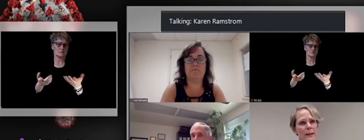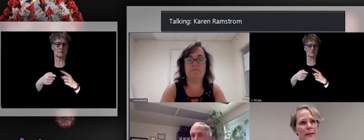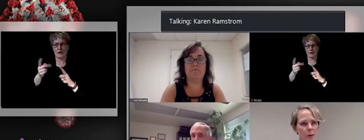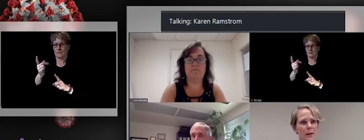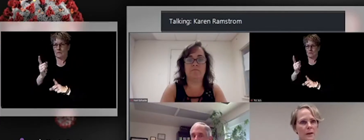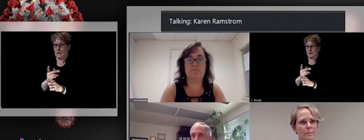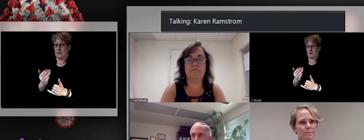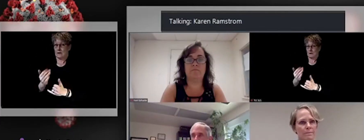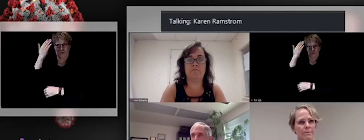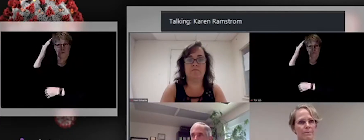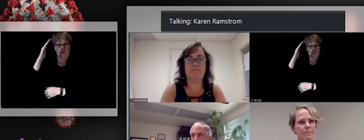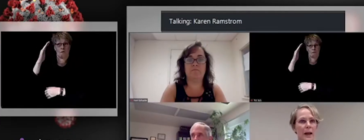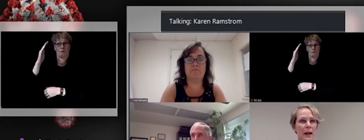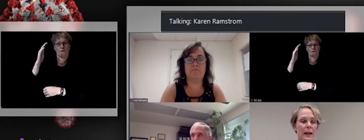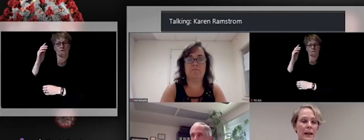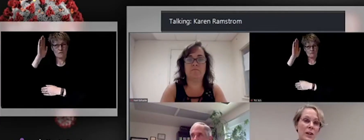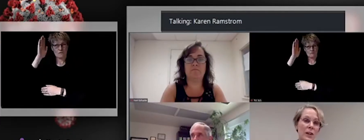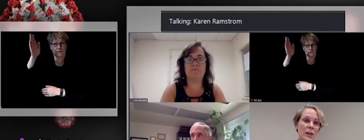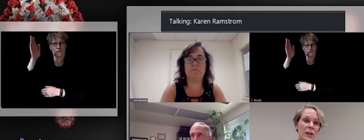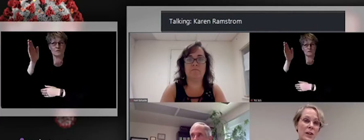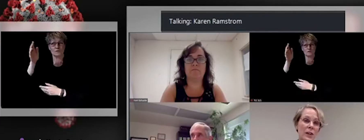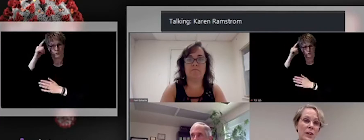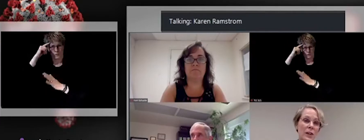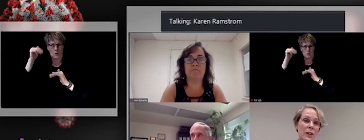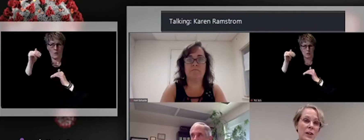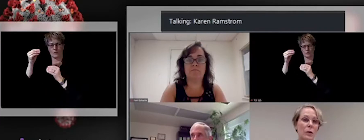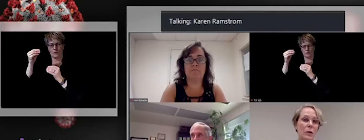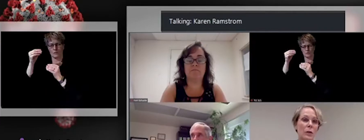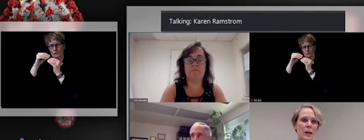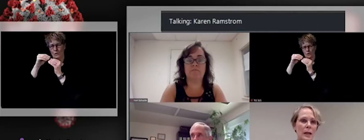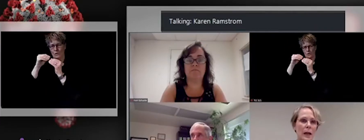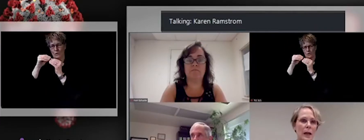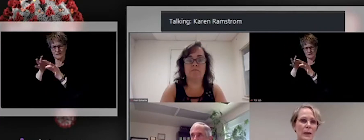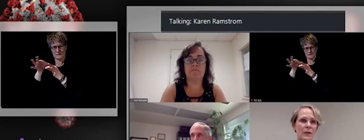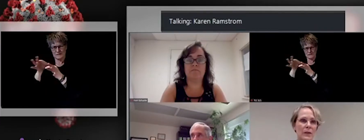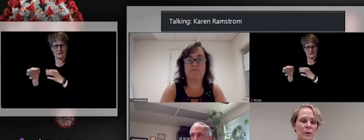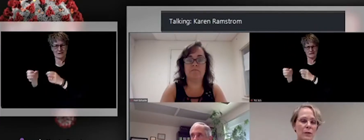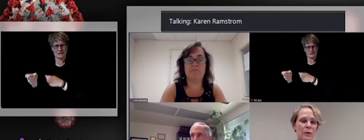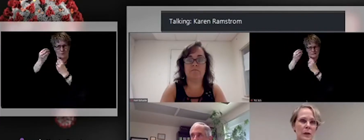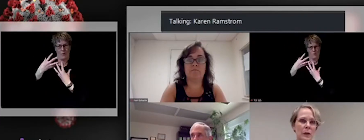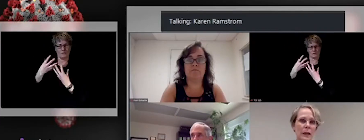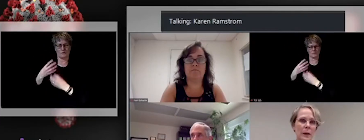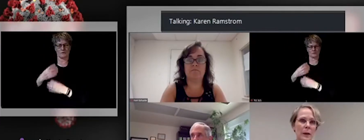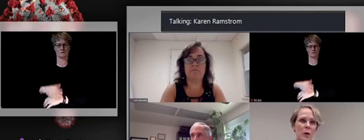hopefully later this week. As far as benefit to us, I think it will give us more flexibility.